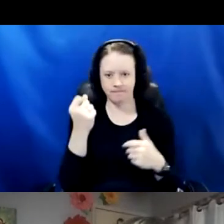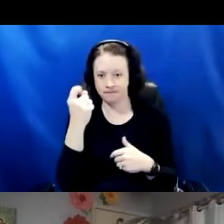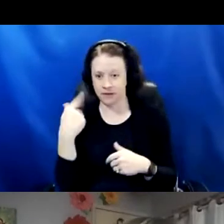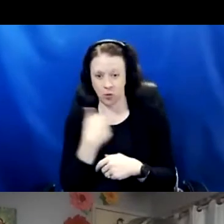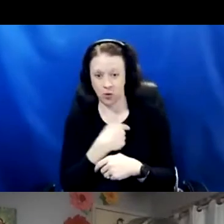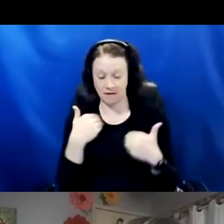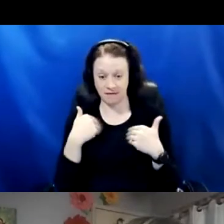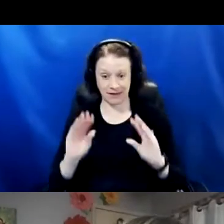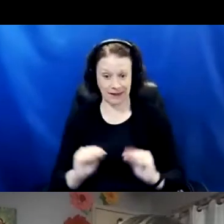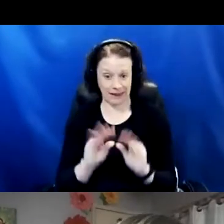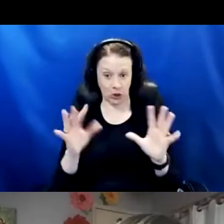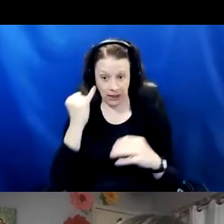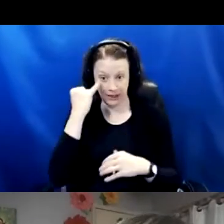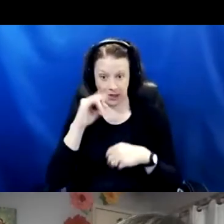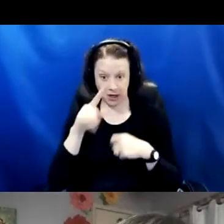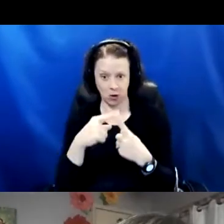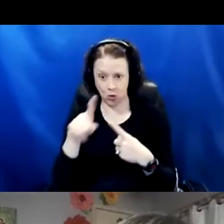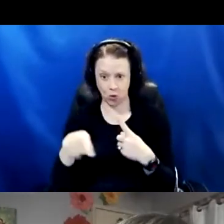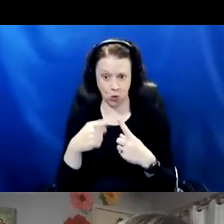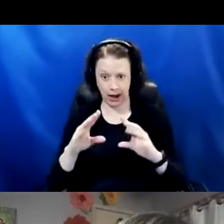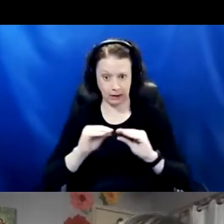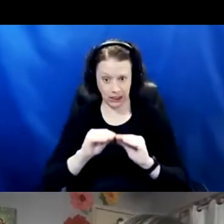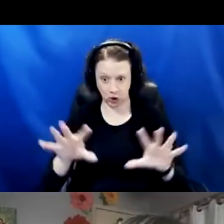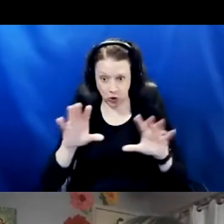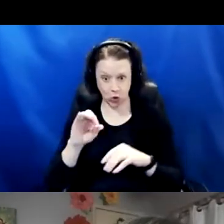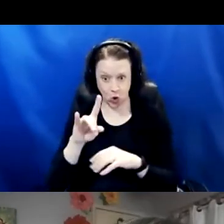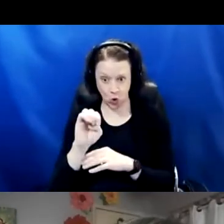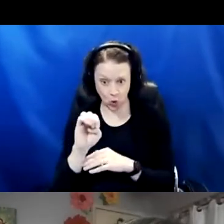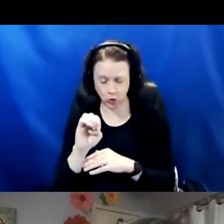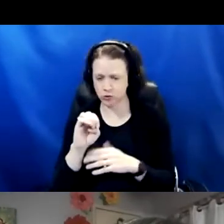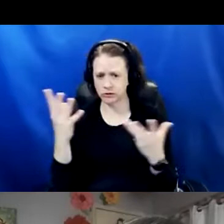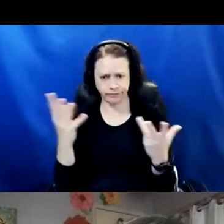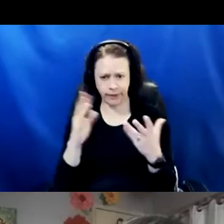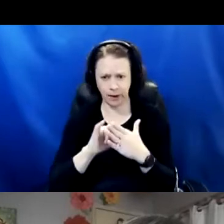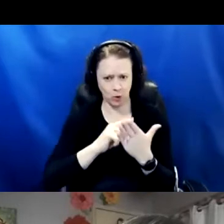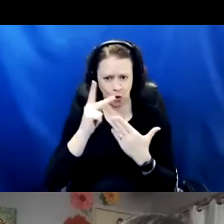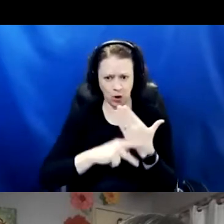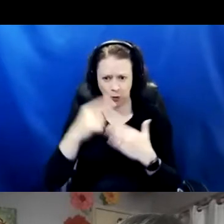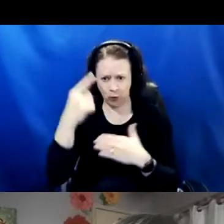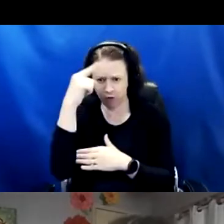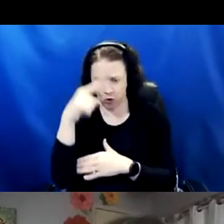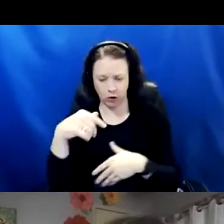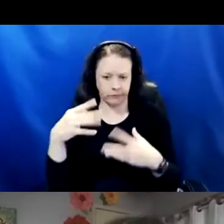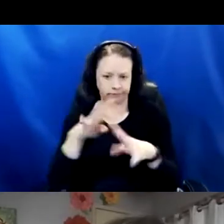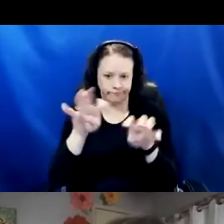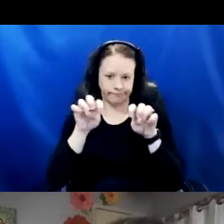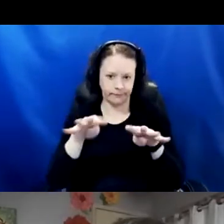on when codes are going to be issued, what the program is going to be for, some of them are based on zip codes.